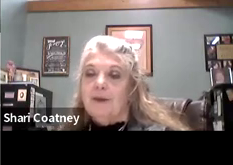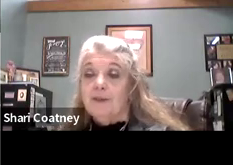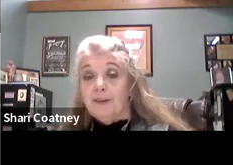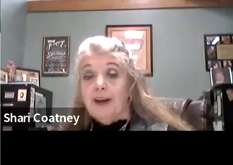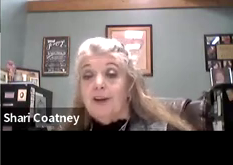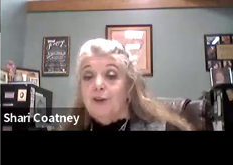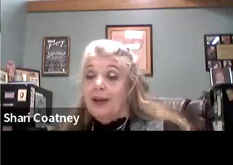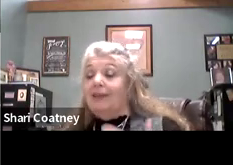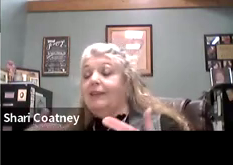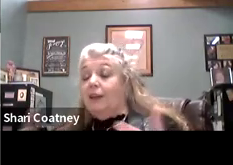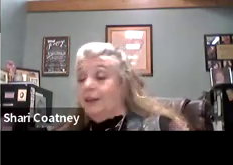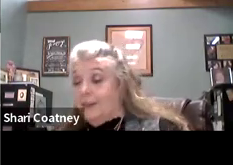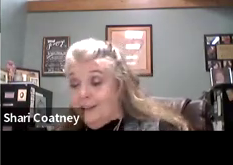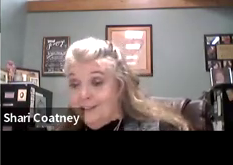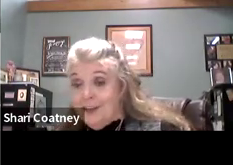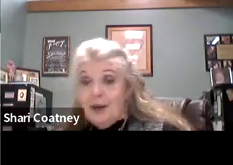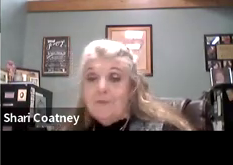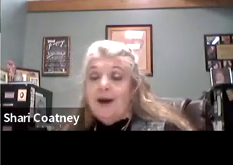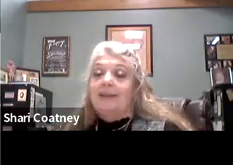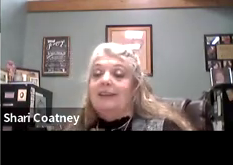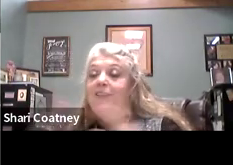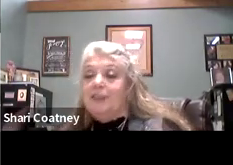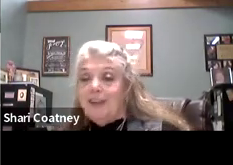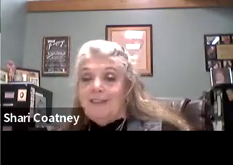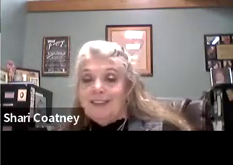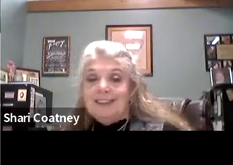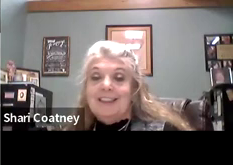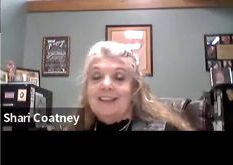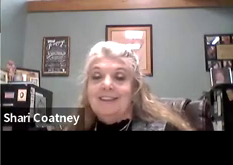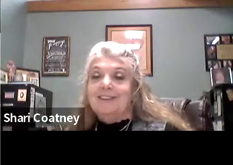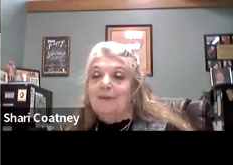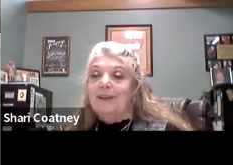So having to get involved and figure out that advocacy tool to work with that family to help them develop a way to let go a little and let go a little, let go a little so that person can be end up being independent with the level of support they need. And that's a scary thing for families.